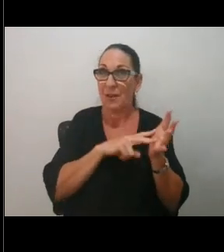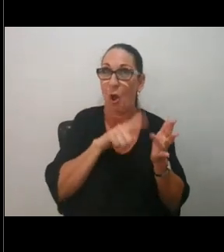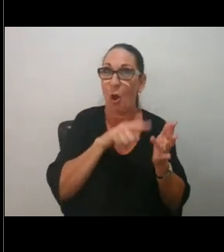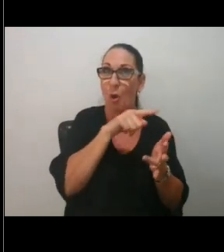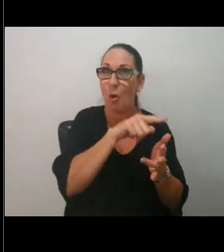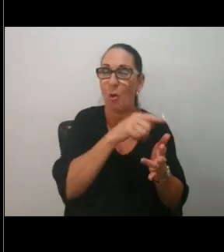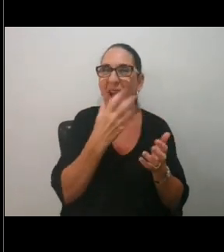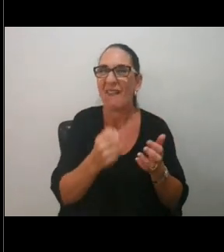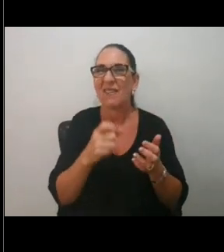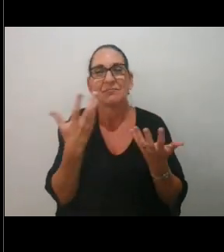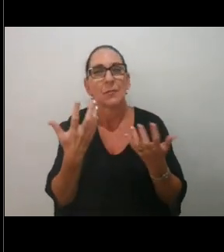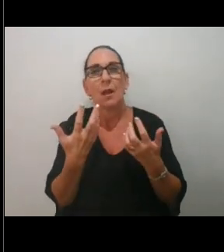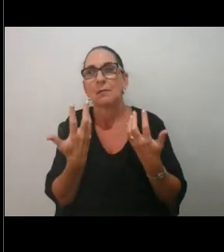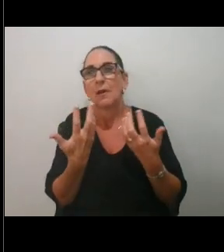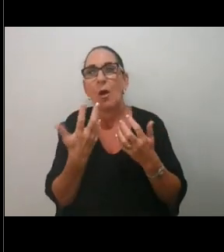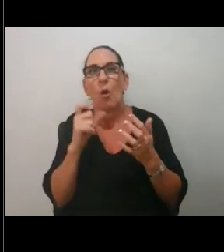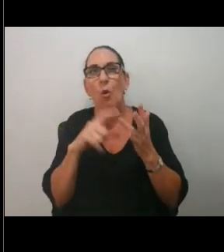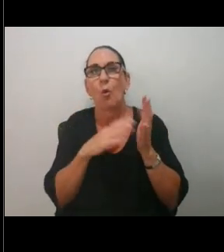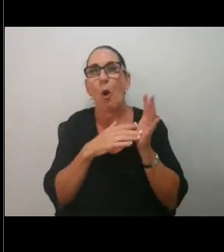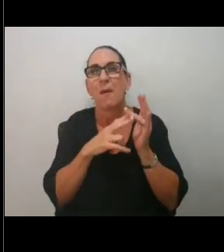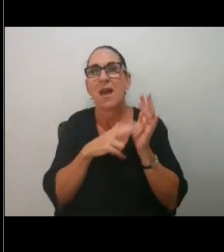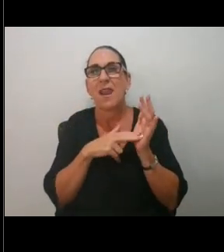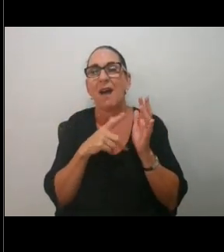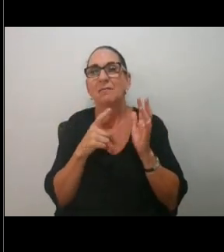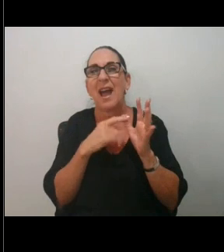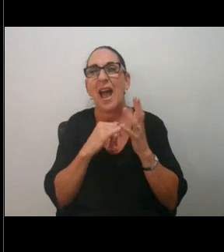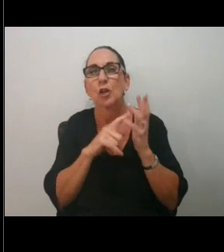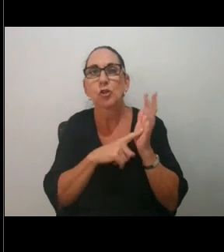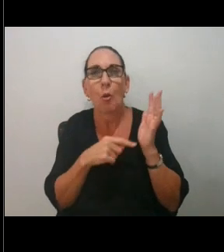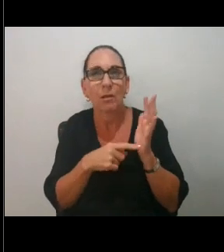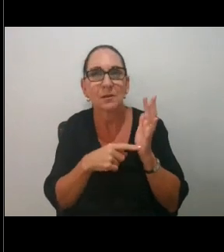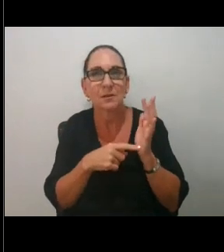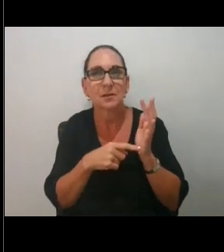um contravened DV offenses because a contravene can also be something like going within 100